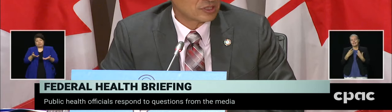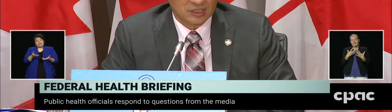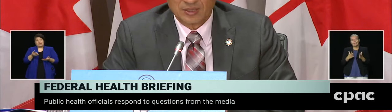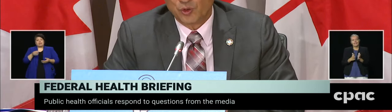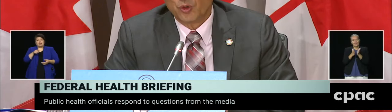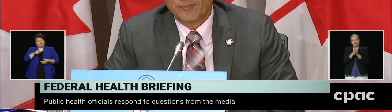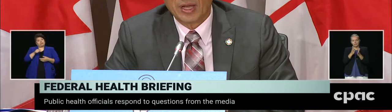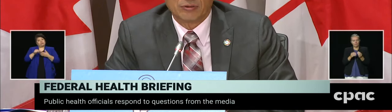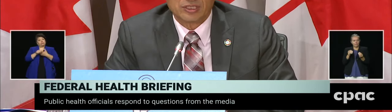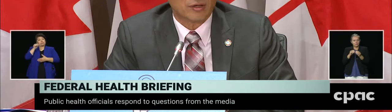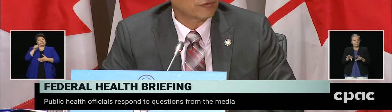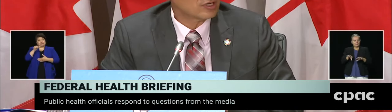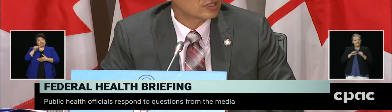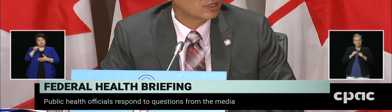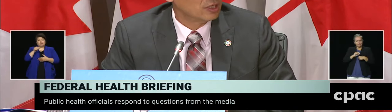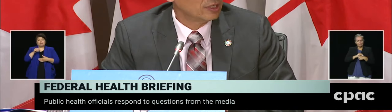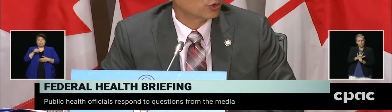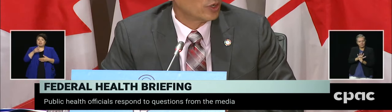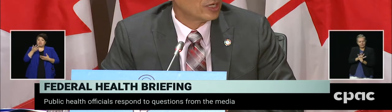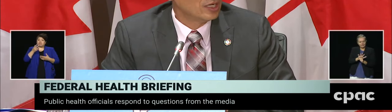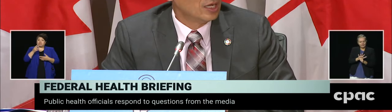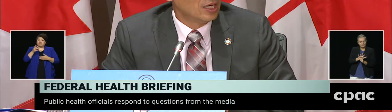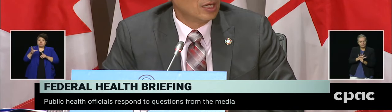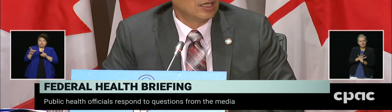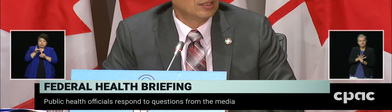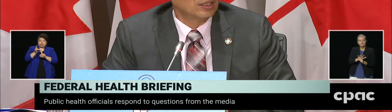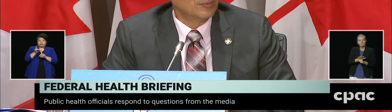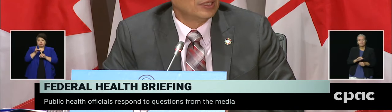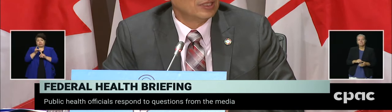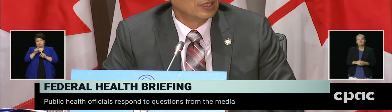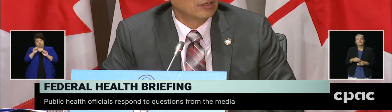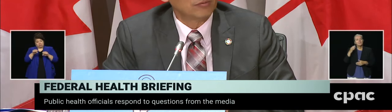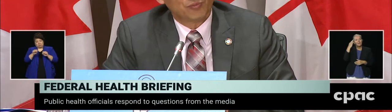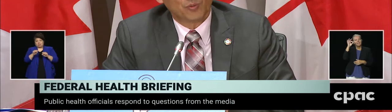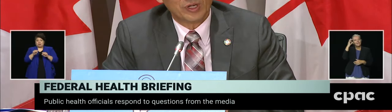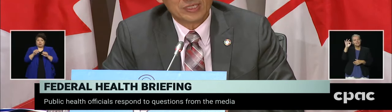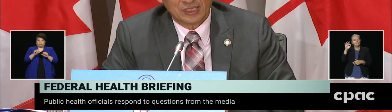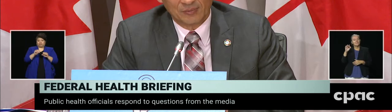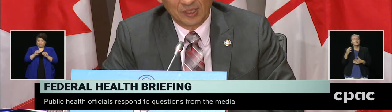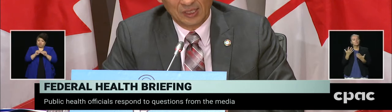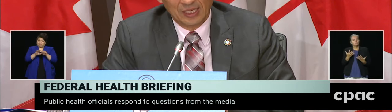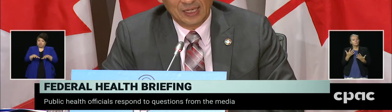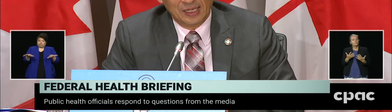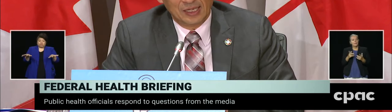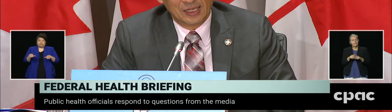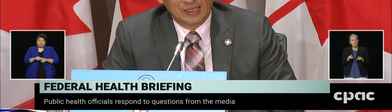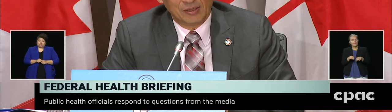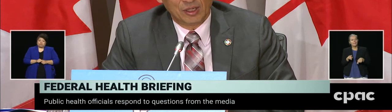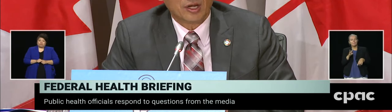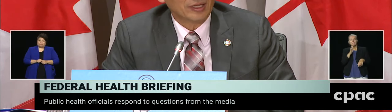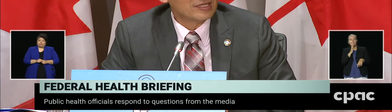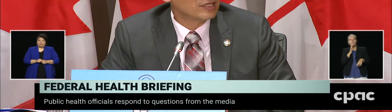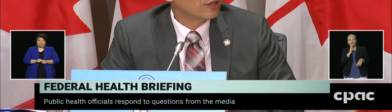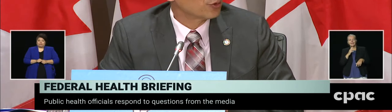SITUATIONS WHERE THERE IS AN